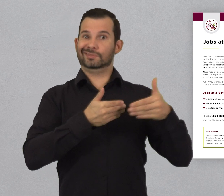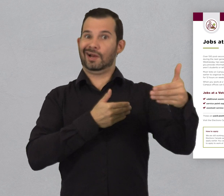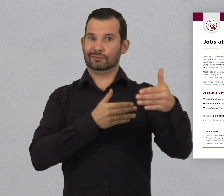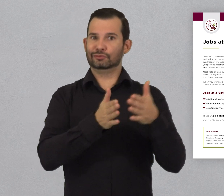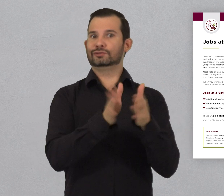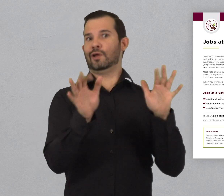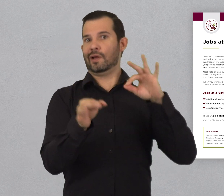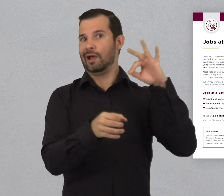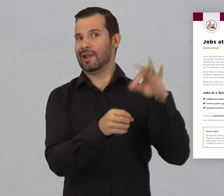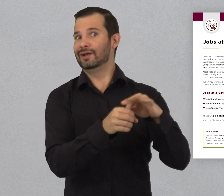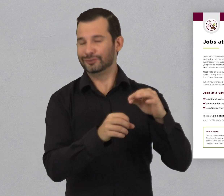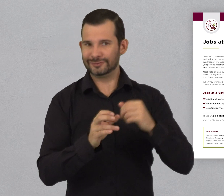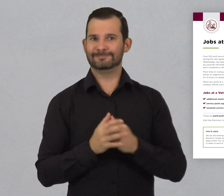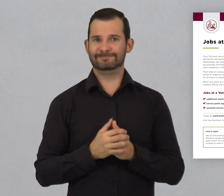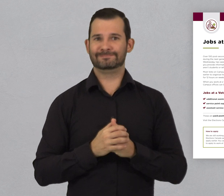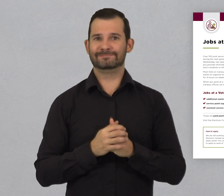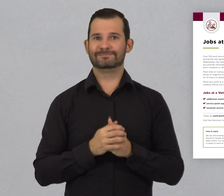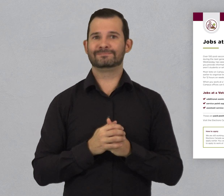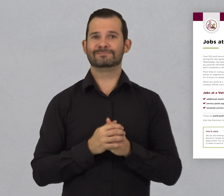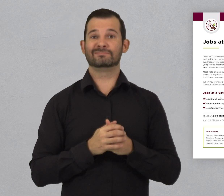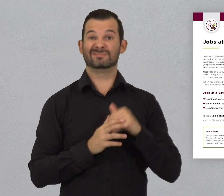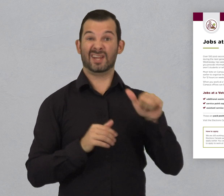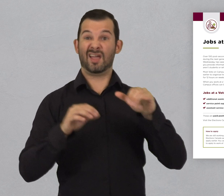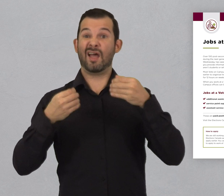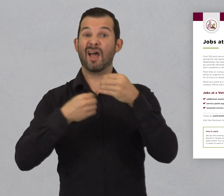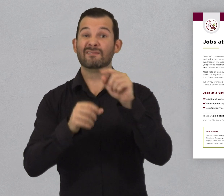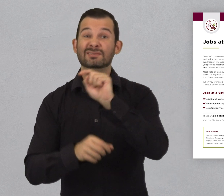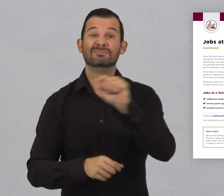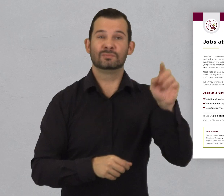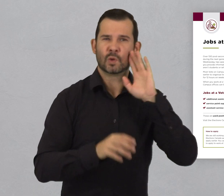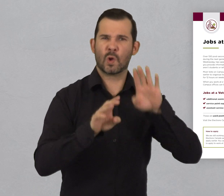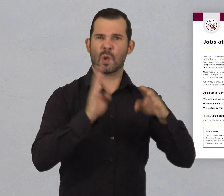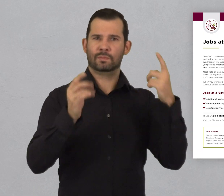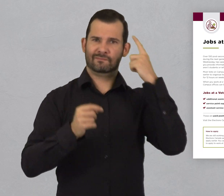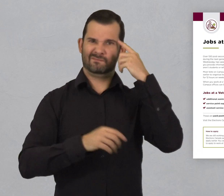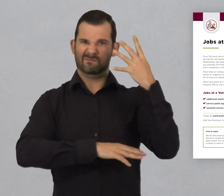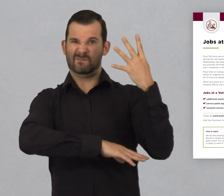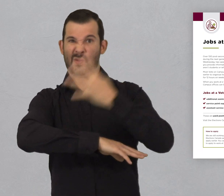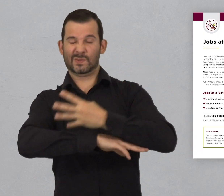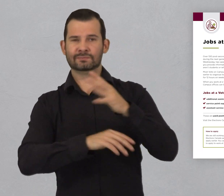during the next general election. These offices will be open for four days, from